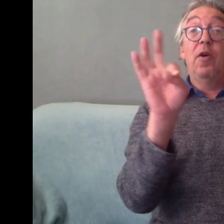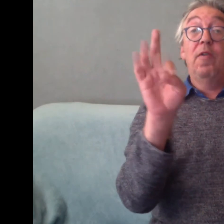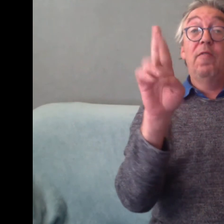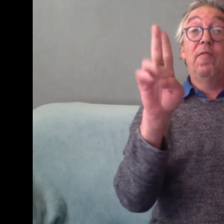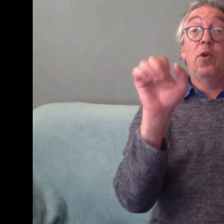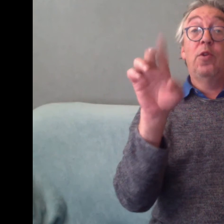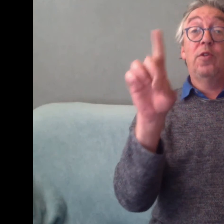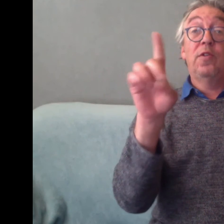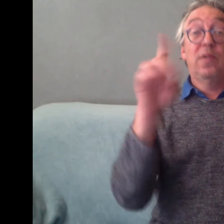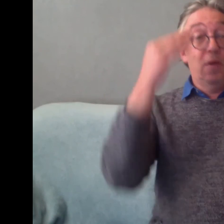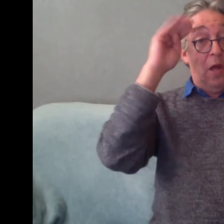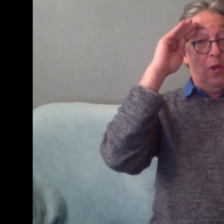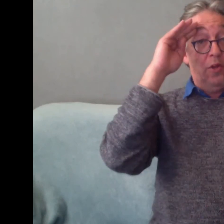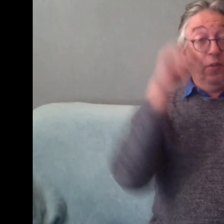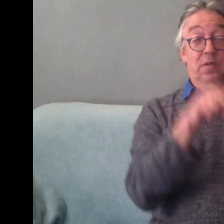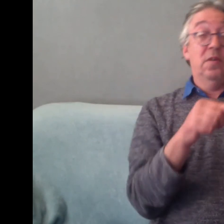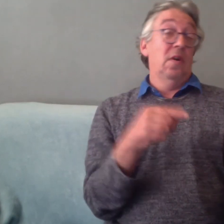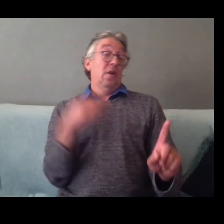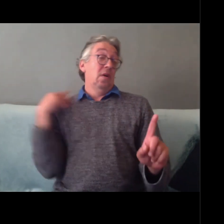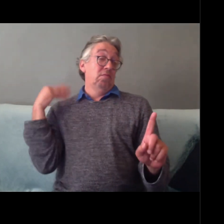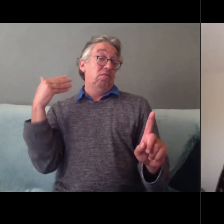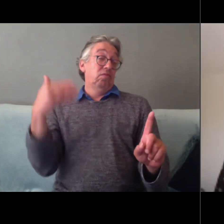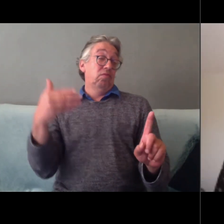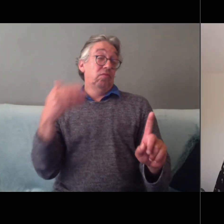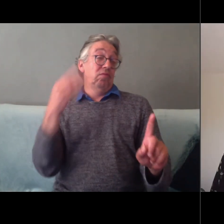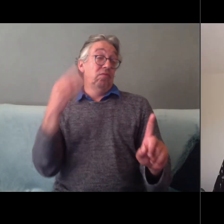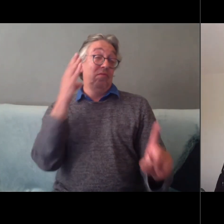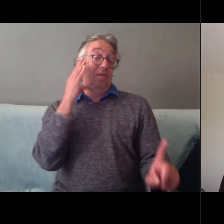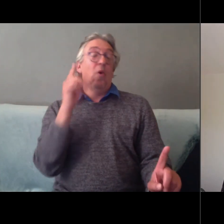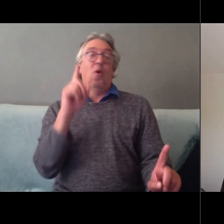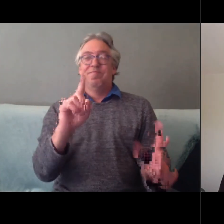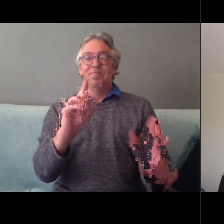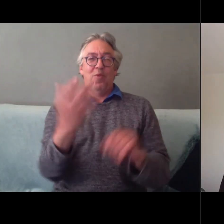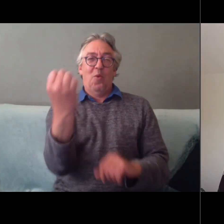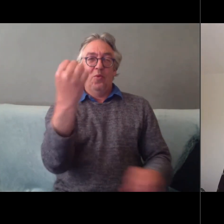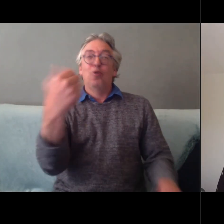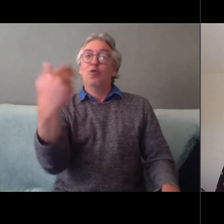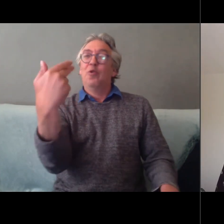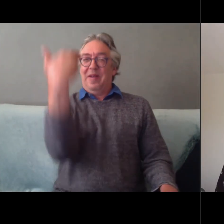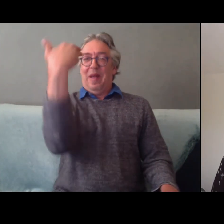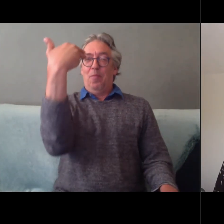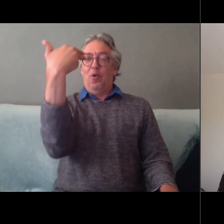Sorry, I'm going to turn on my camera. In the area of deinstitutionalization.